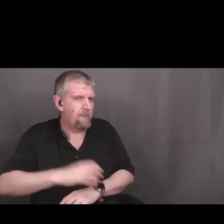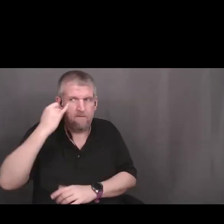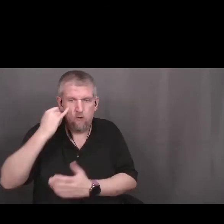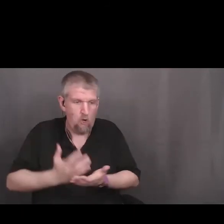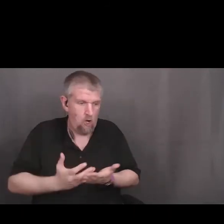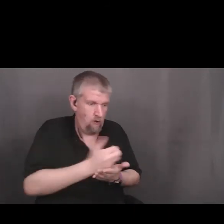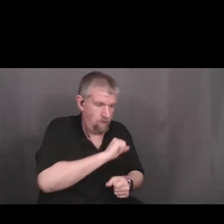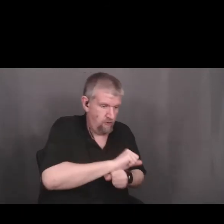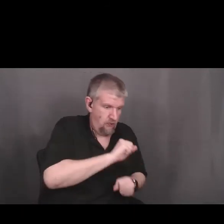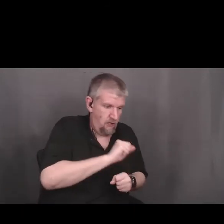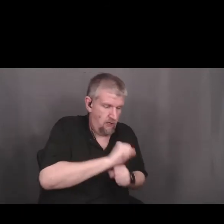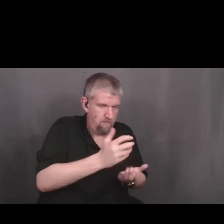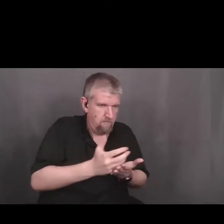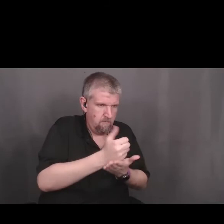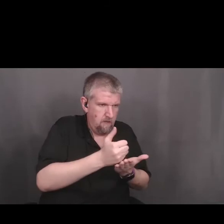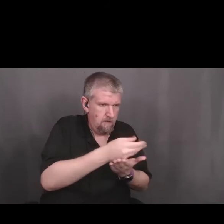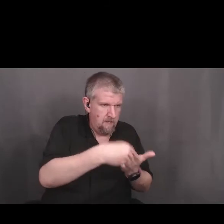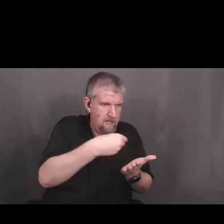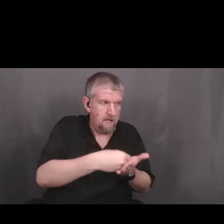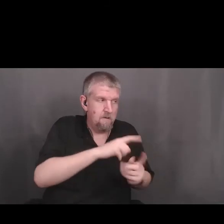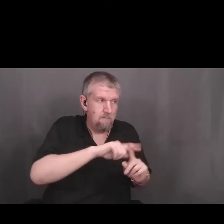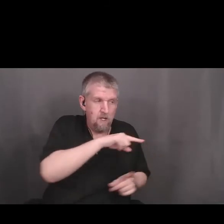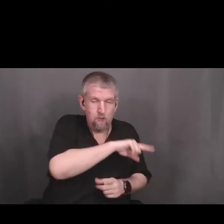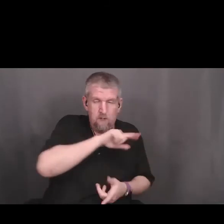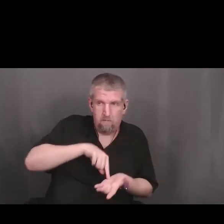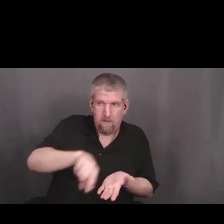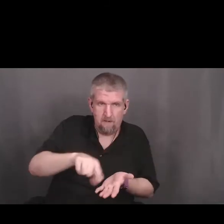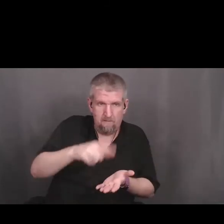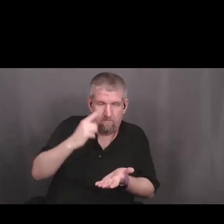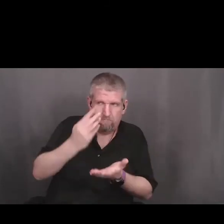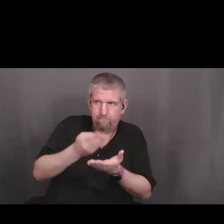to get said technology, I apologize, I have a stutter,